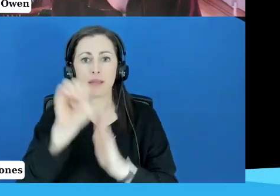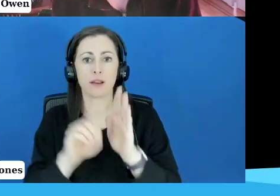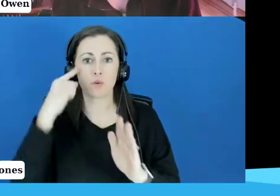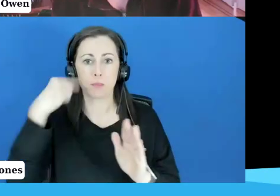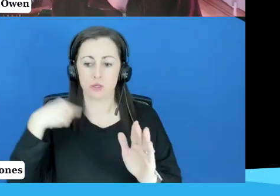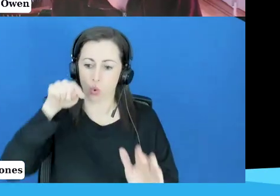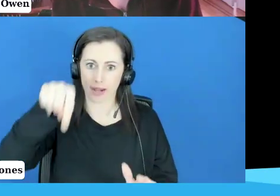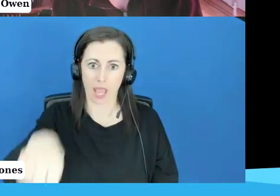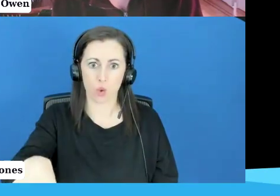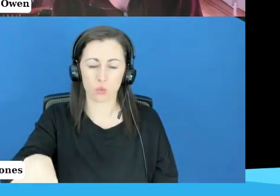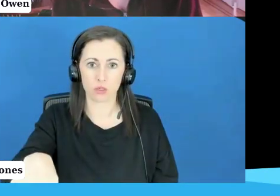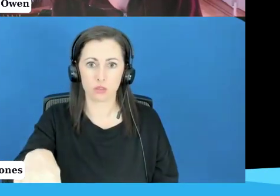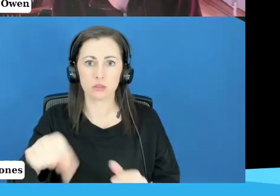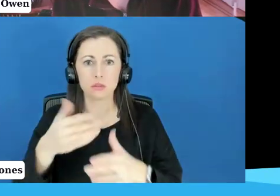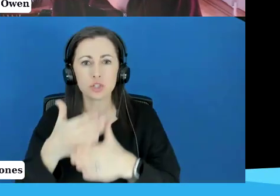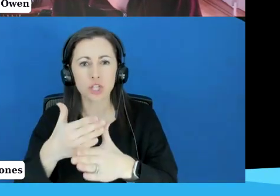to share this experience with my baby.